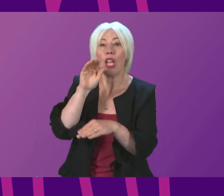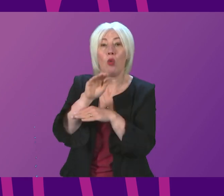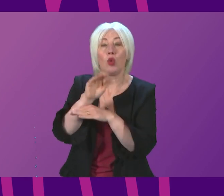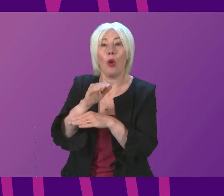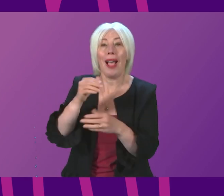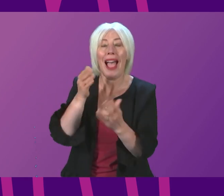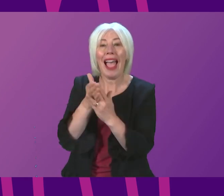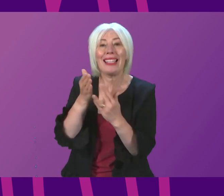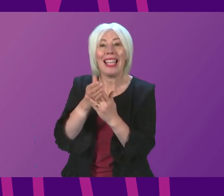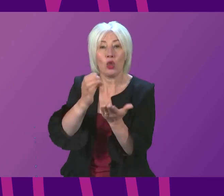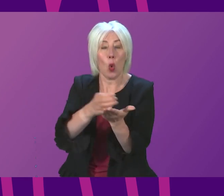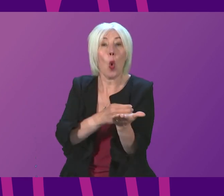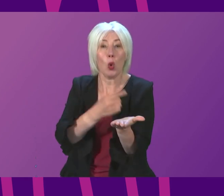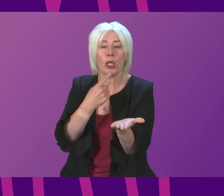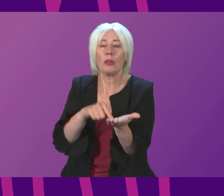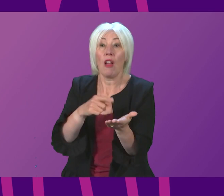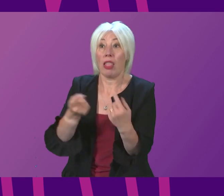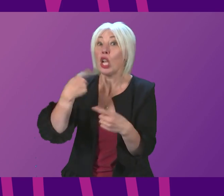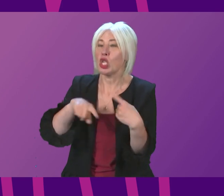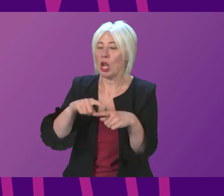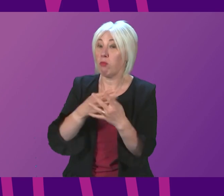A further campaign is already under way for this summer.